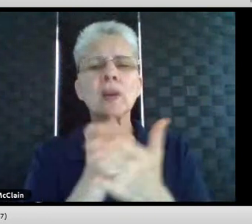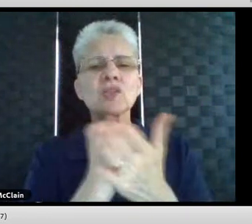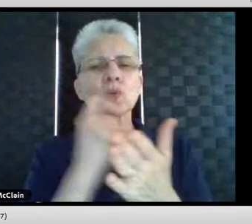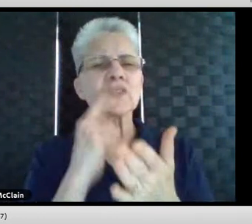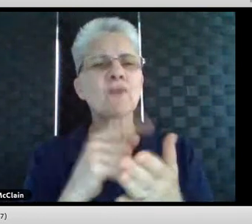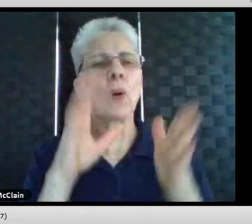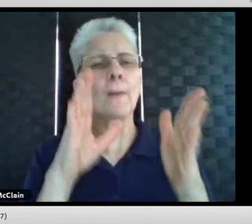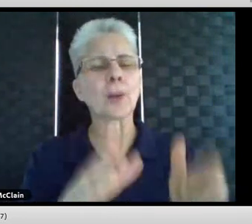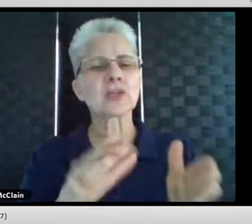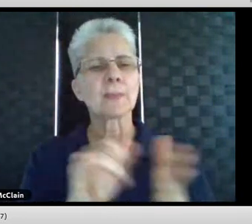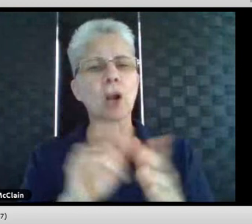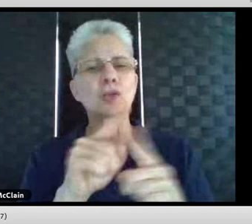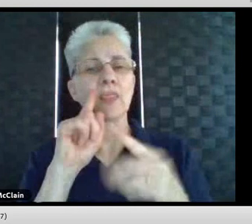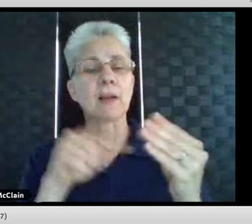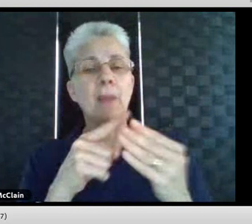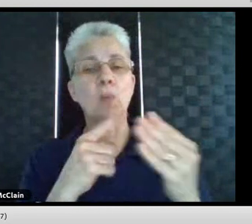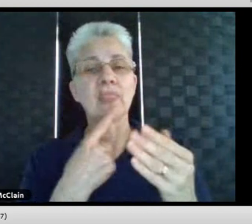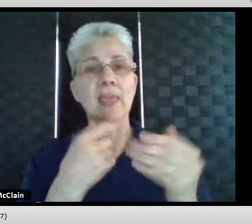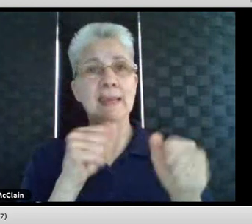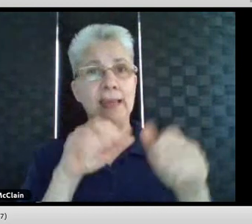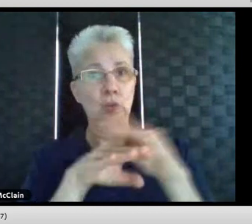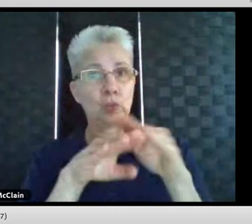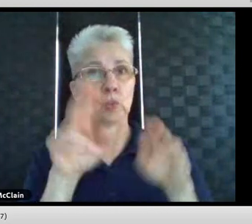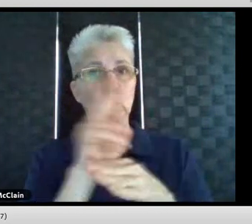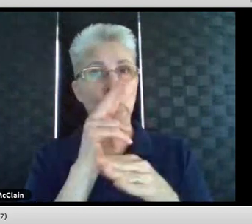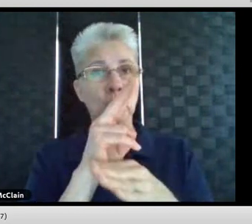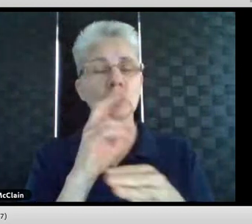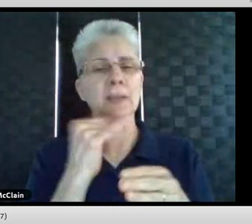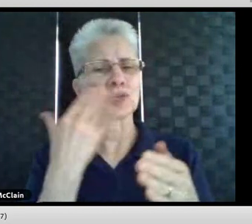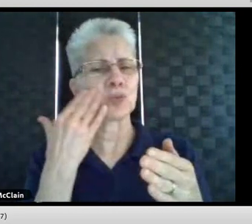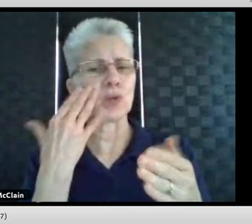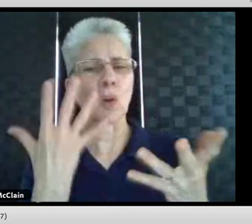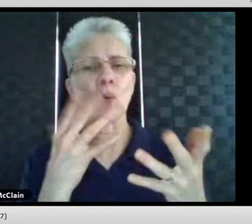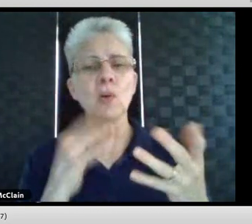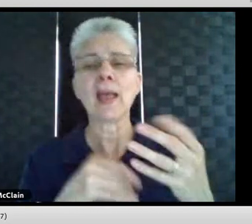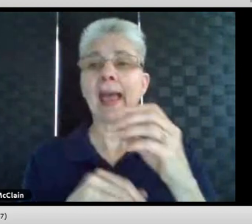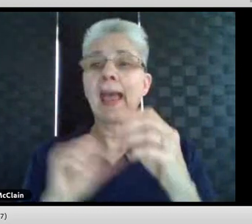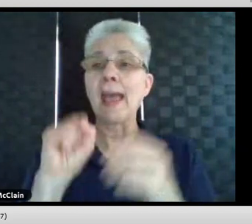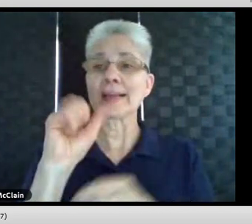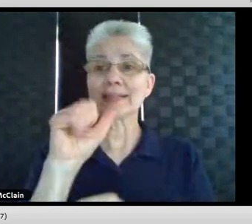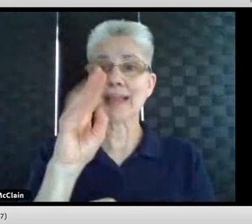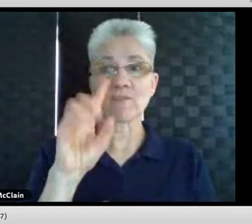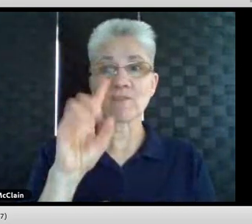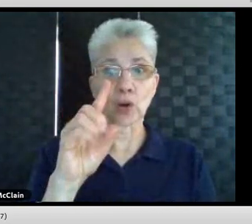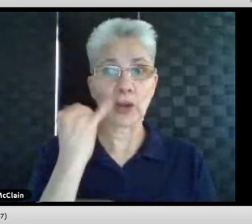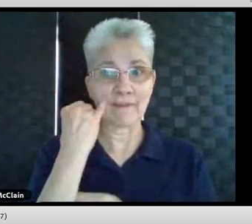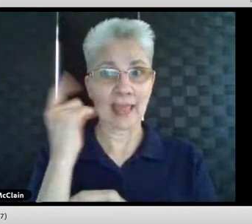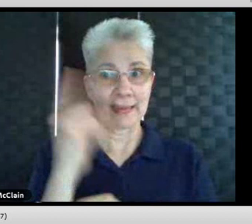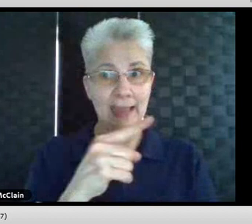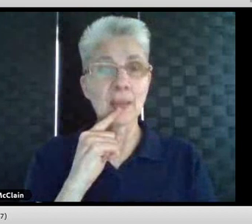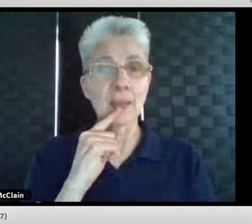but also think about what they have access to because, you know, like, at Samford, if they came in and were in person in the library,